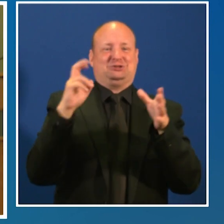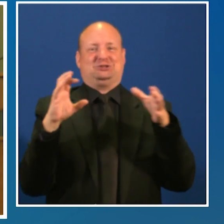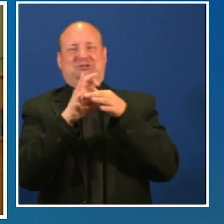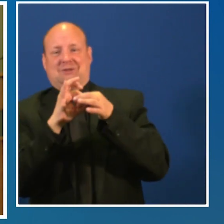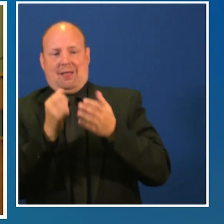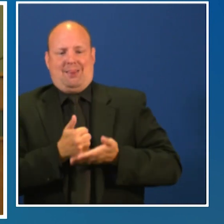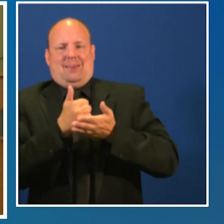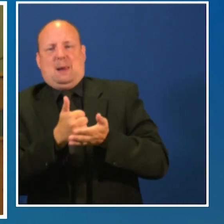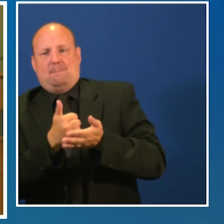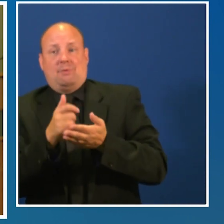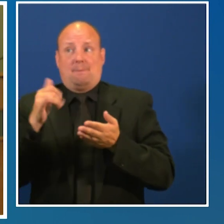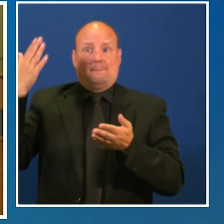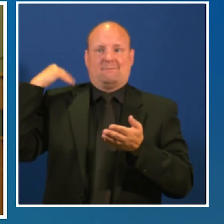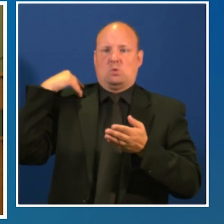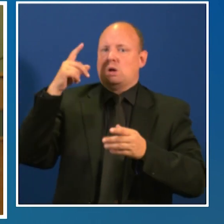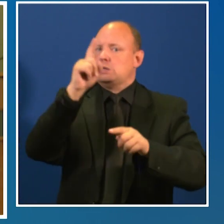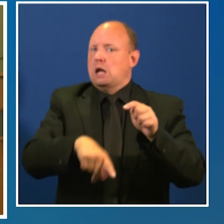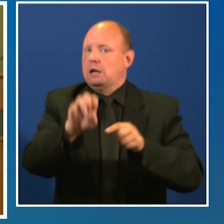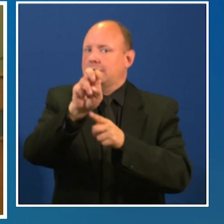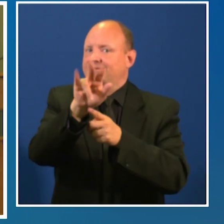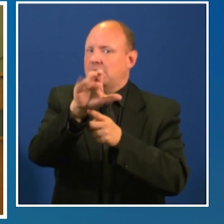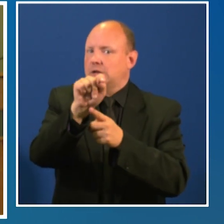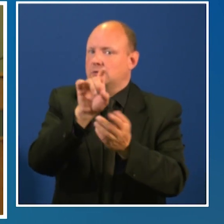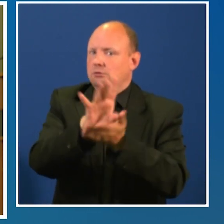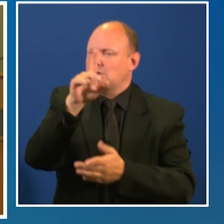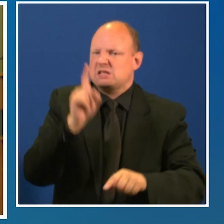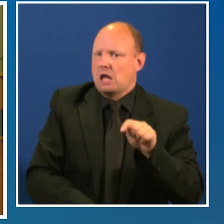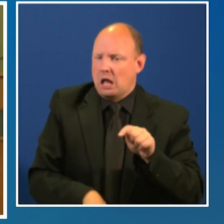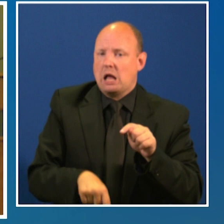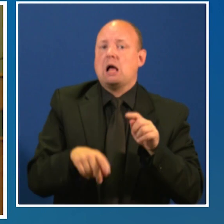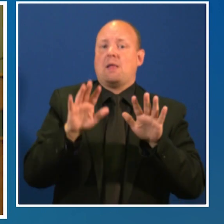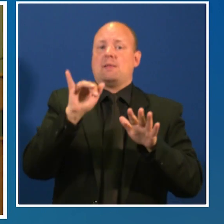unable to pay rent, but still has a lot of protections for tenants.